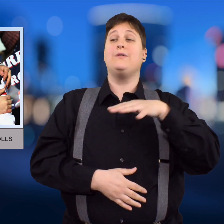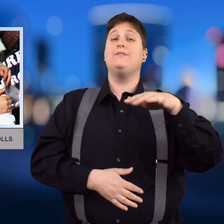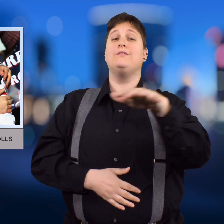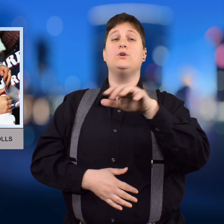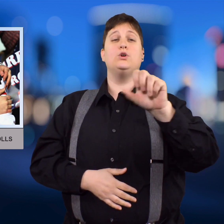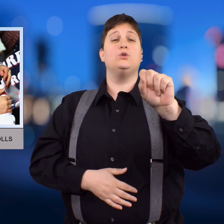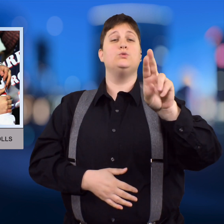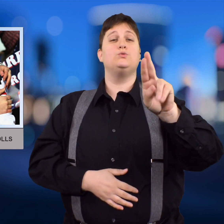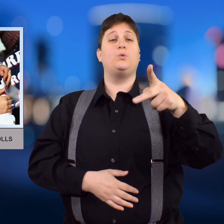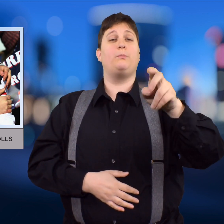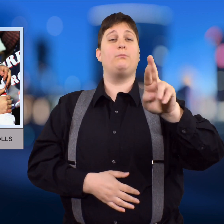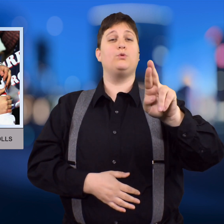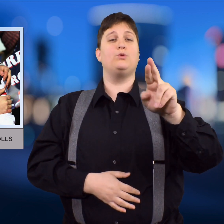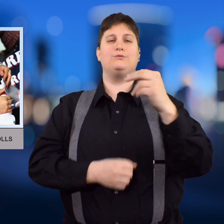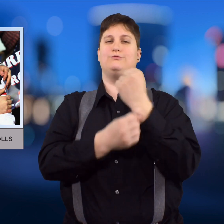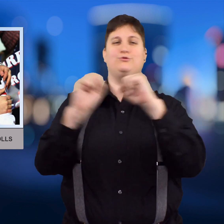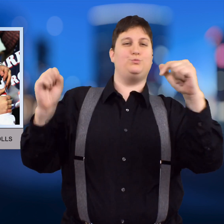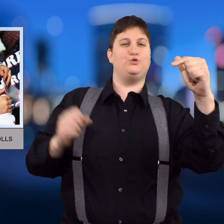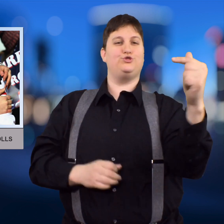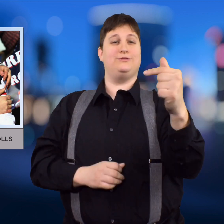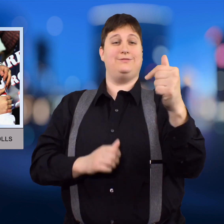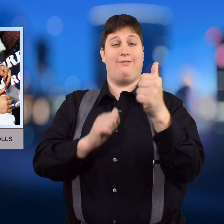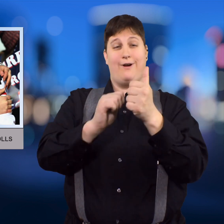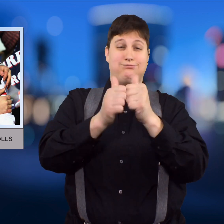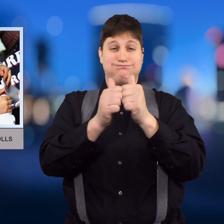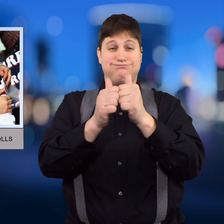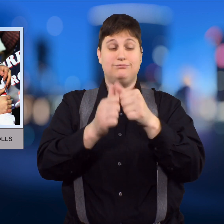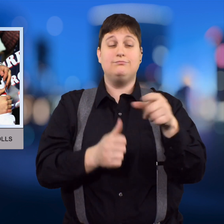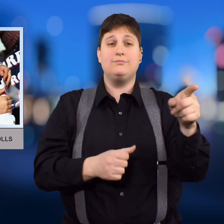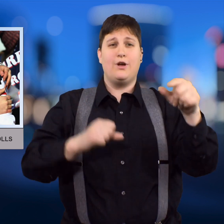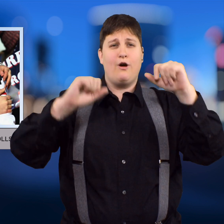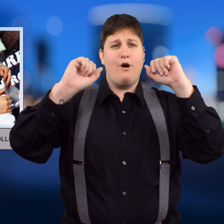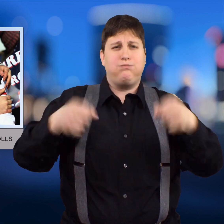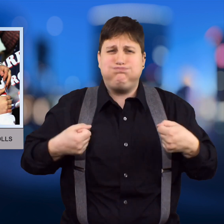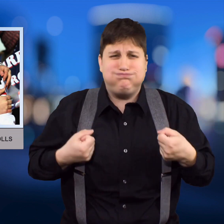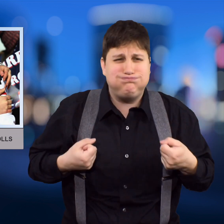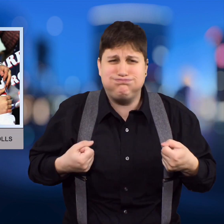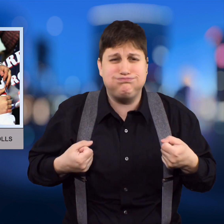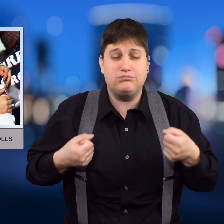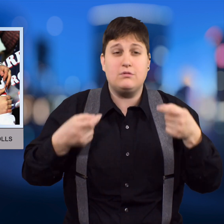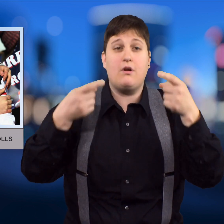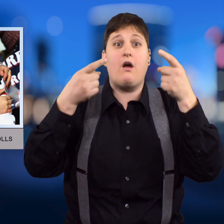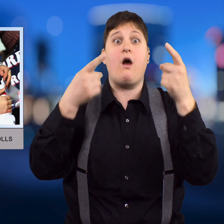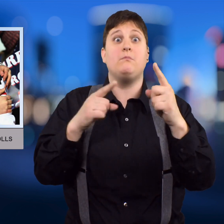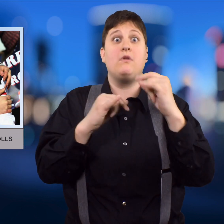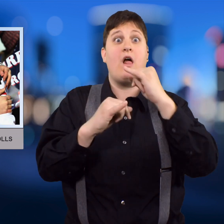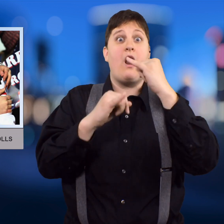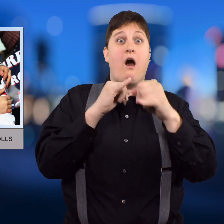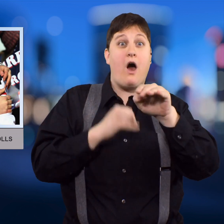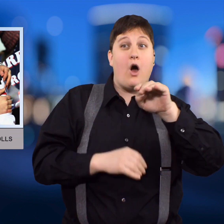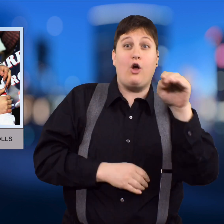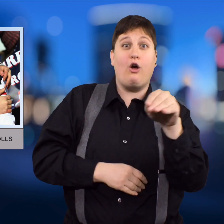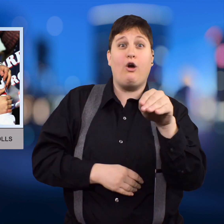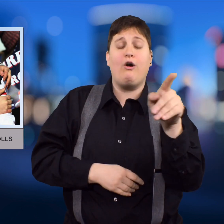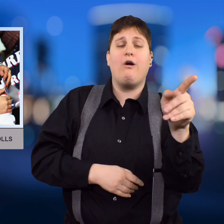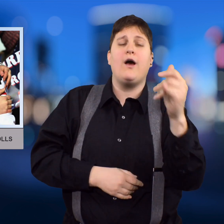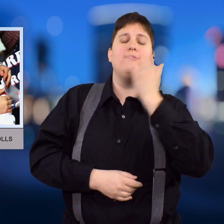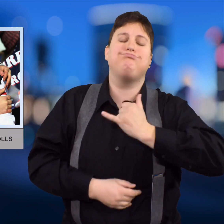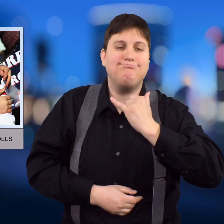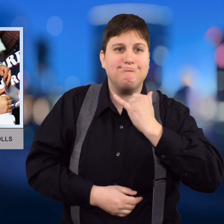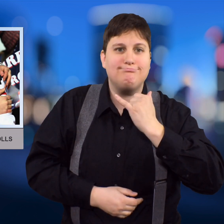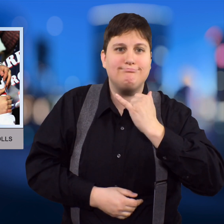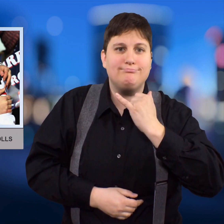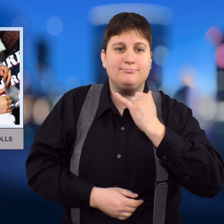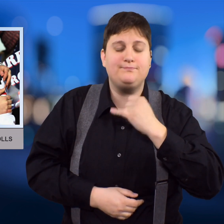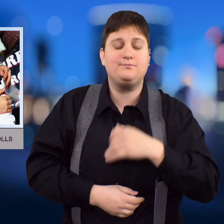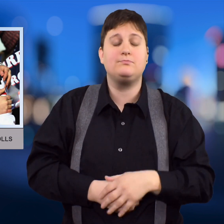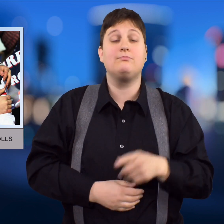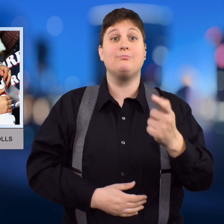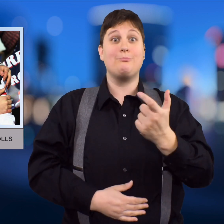She made a costly mistake on the last turn of the women's Super-G competition and she